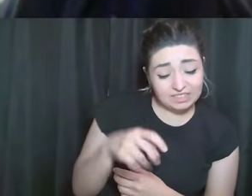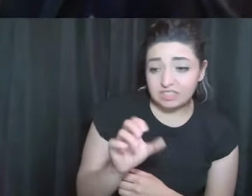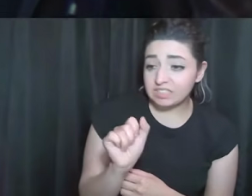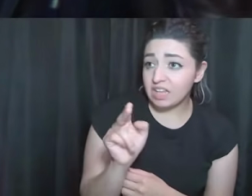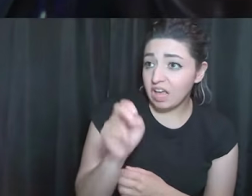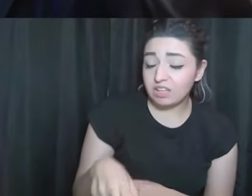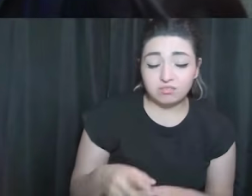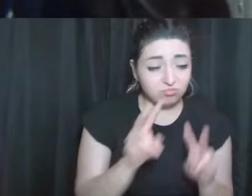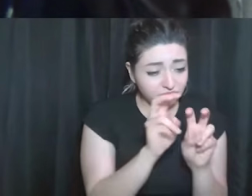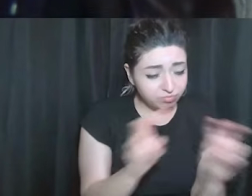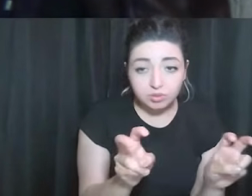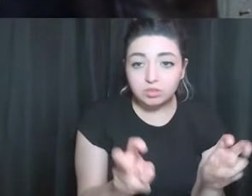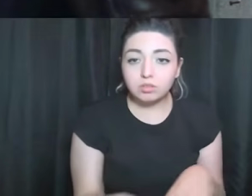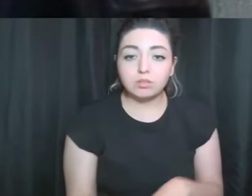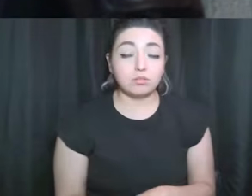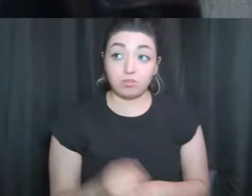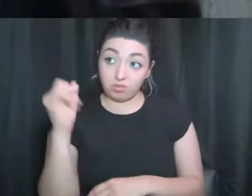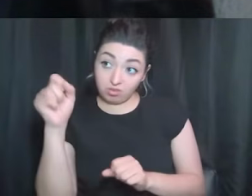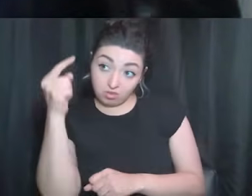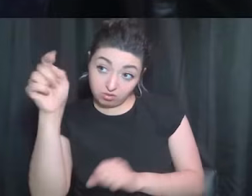Of course, Officer. Please give me a moment.